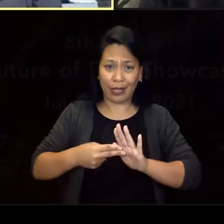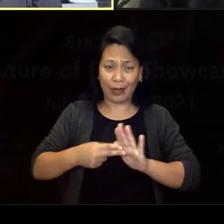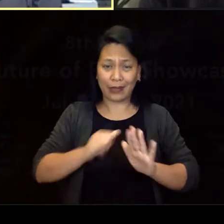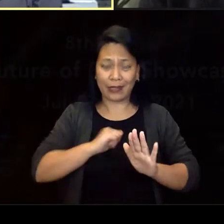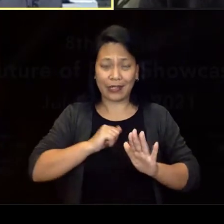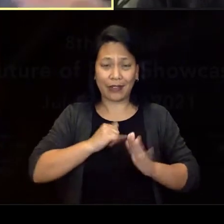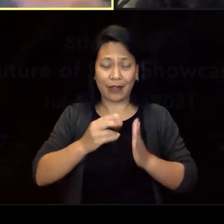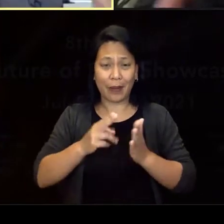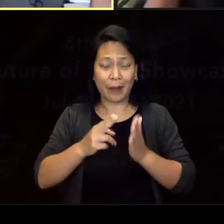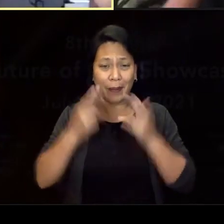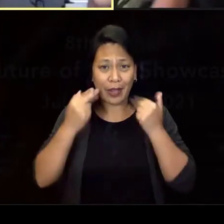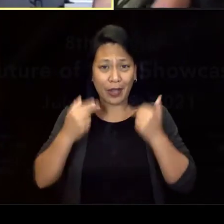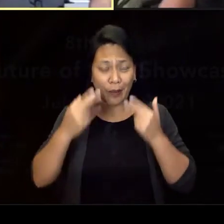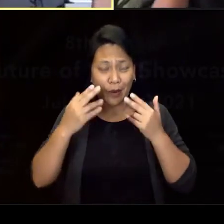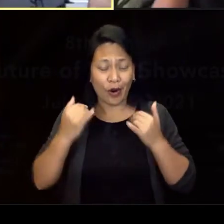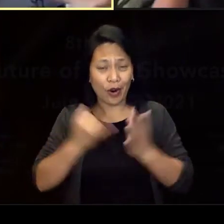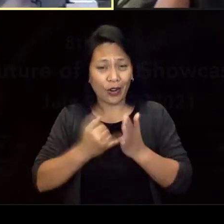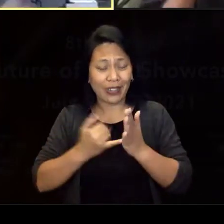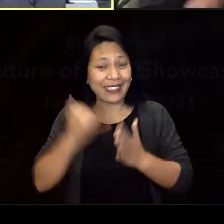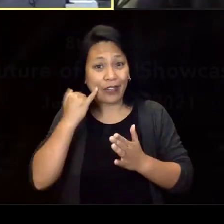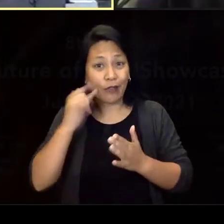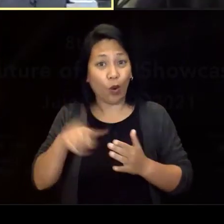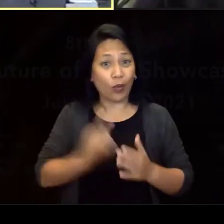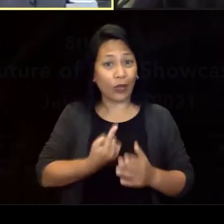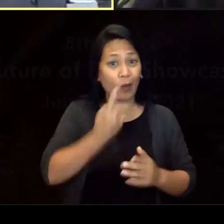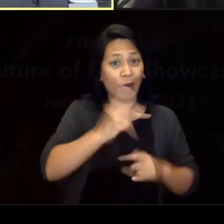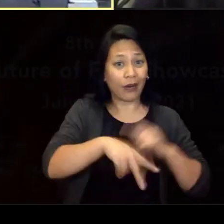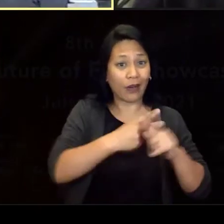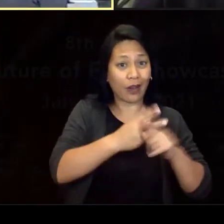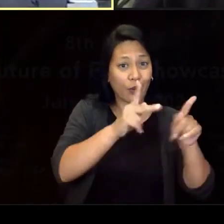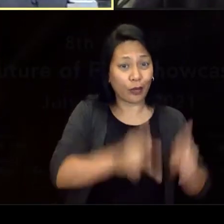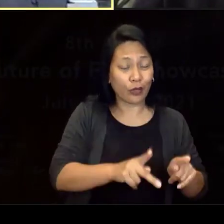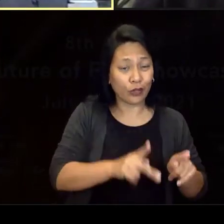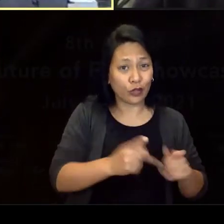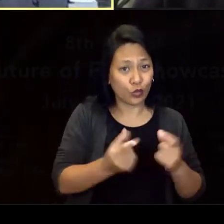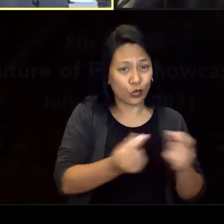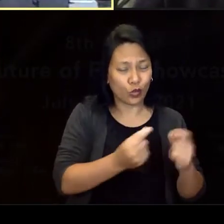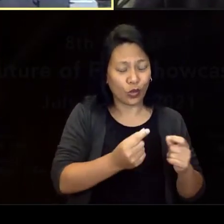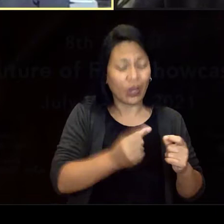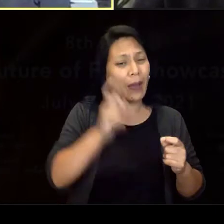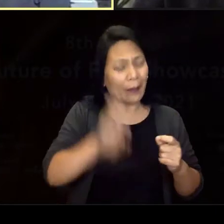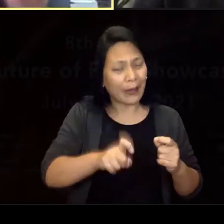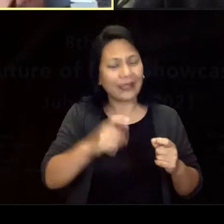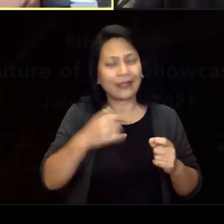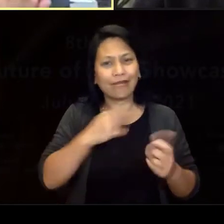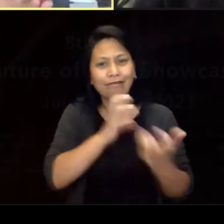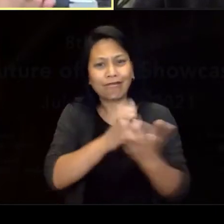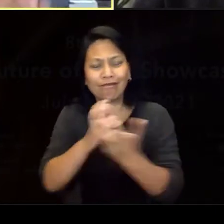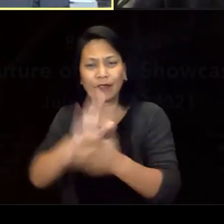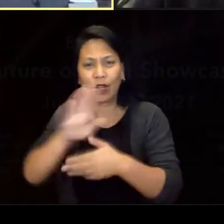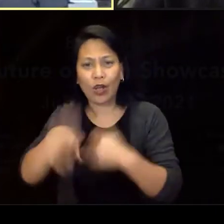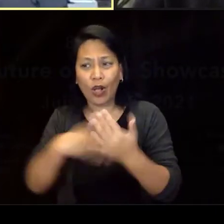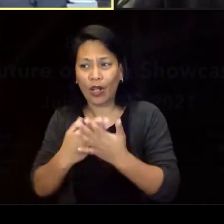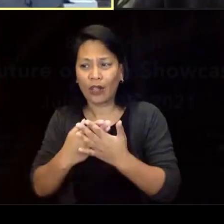And it's crazy how many stories I still hear to this day. And I still hear like to this day, and I actually went on to set one time.